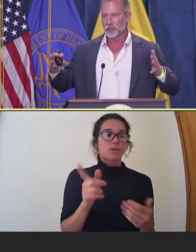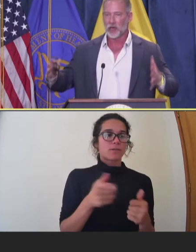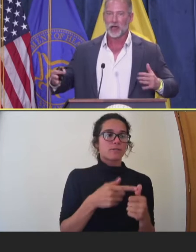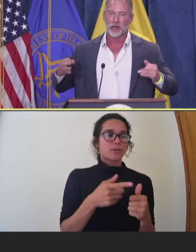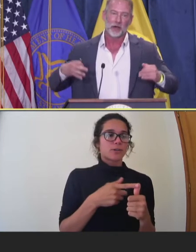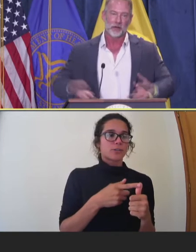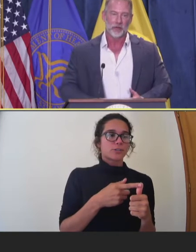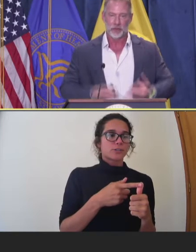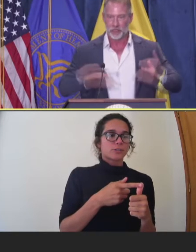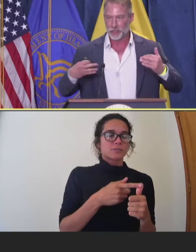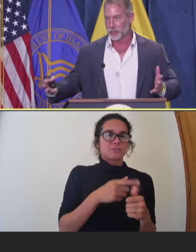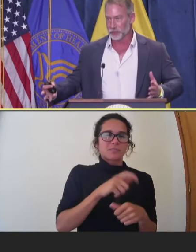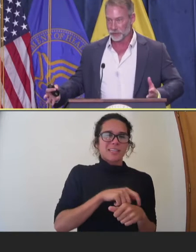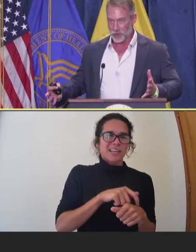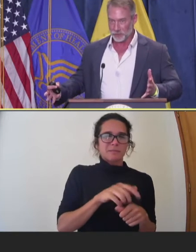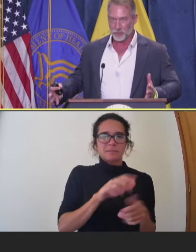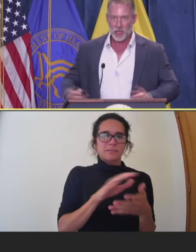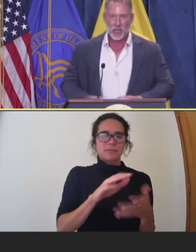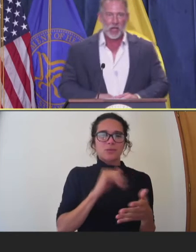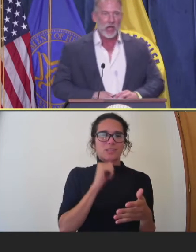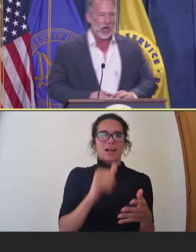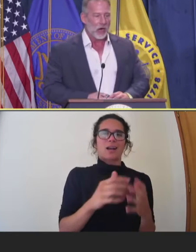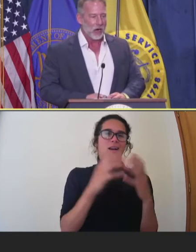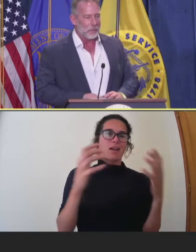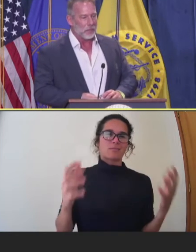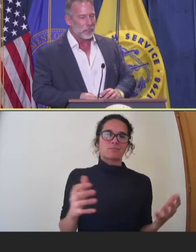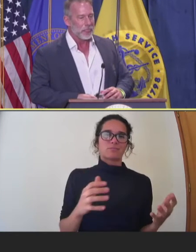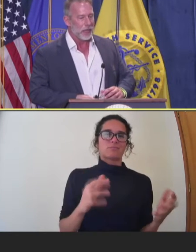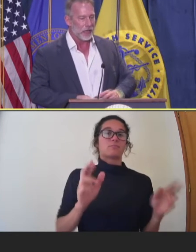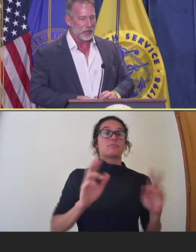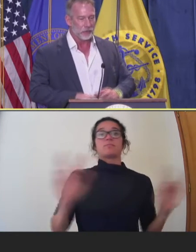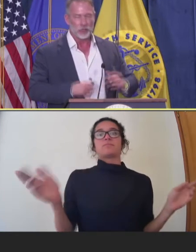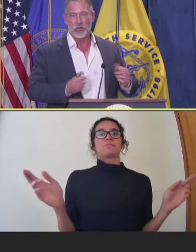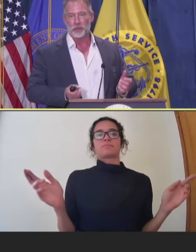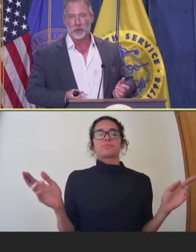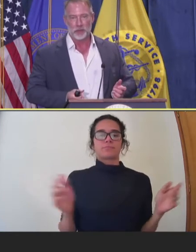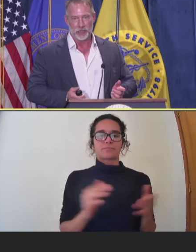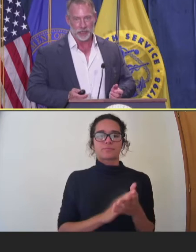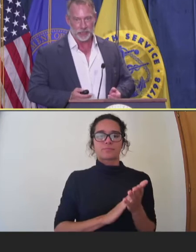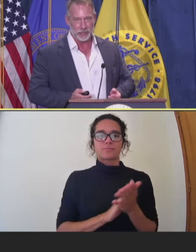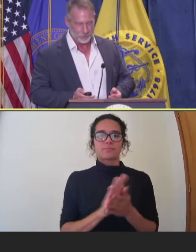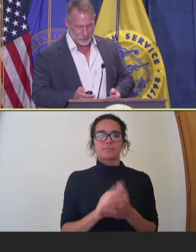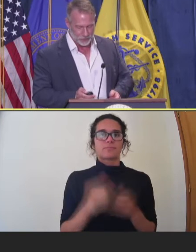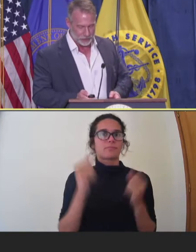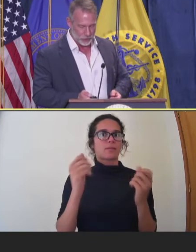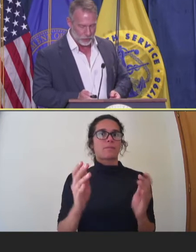a lot of the unions around. And there were a lot of people that need it. So,